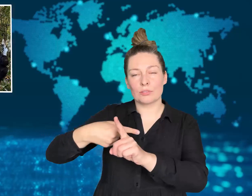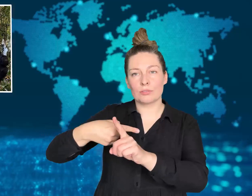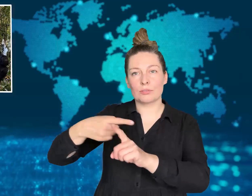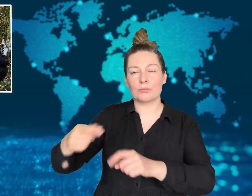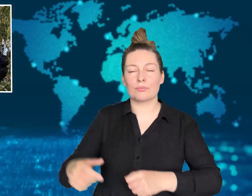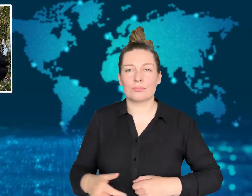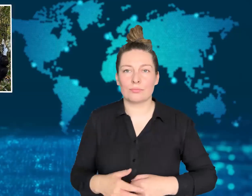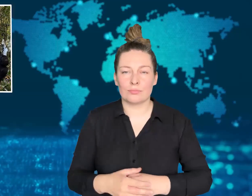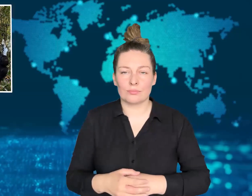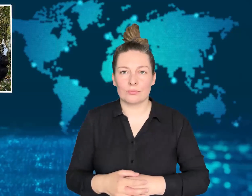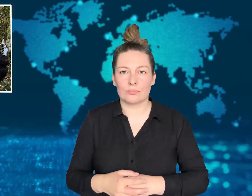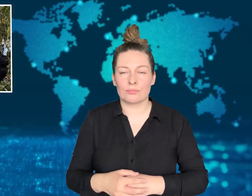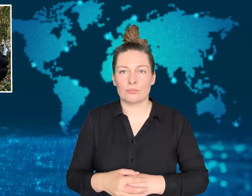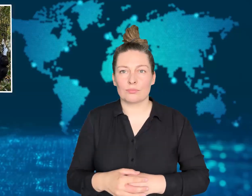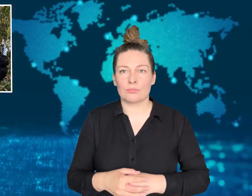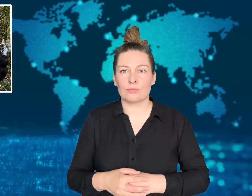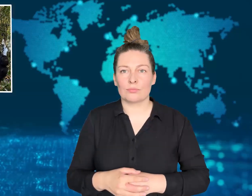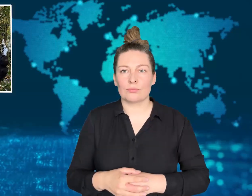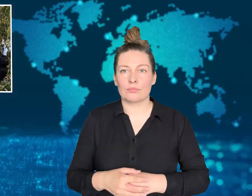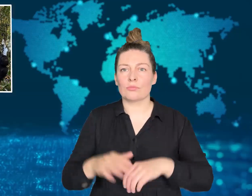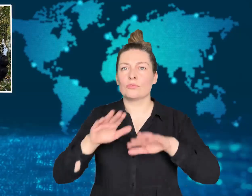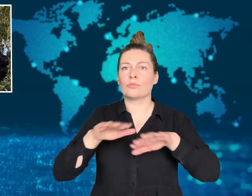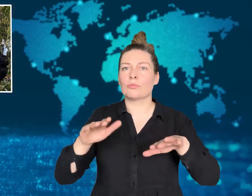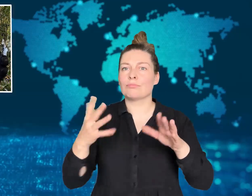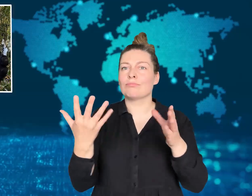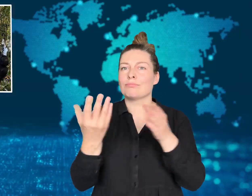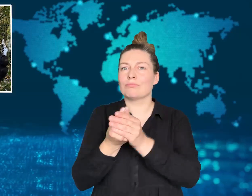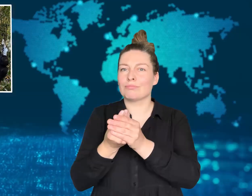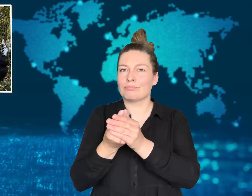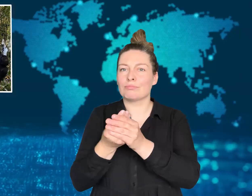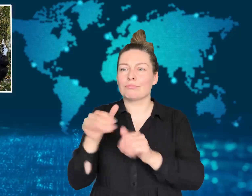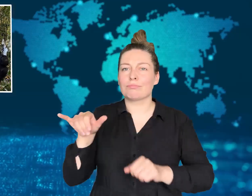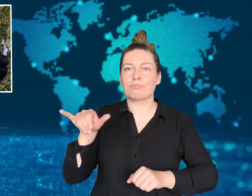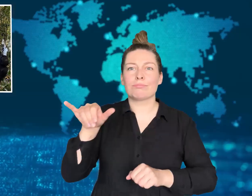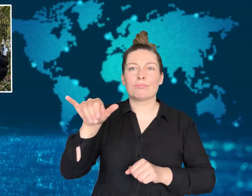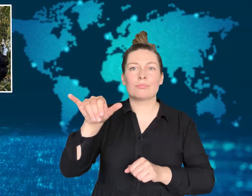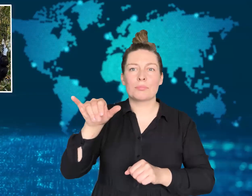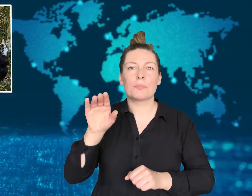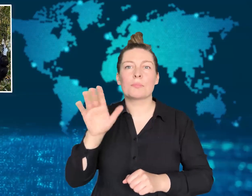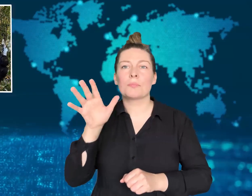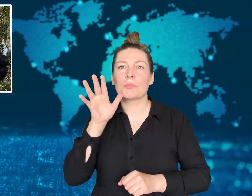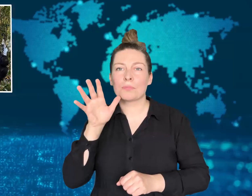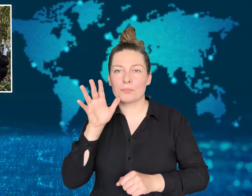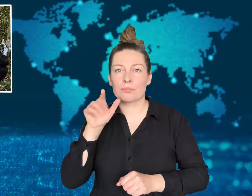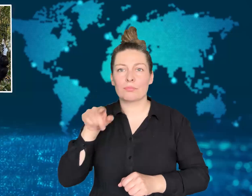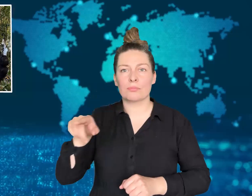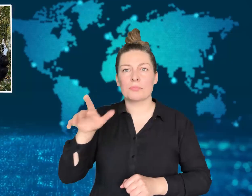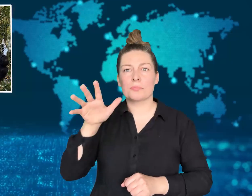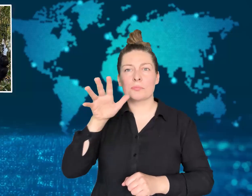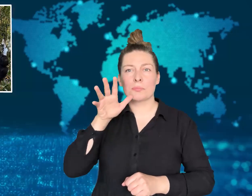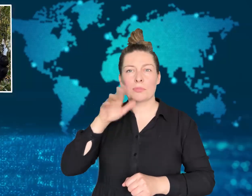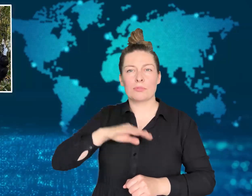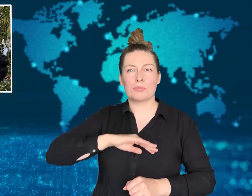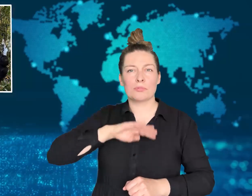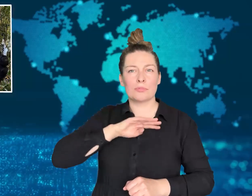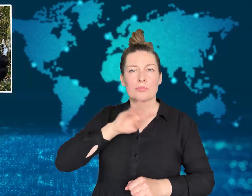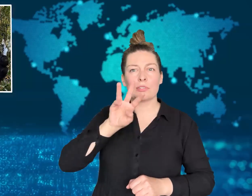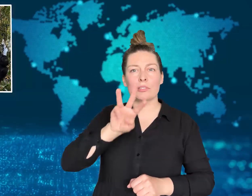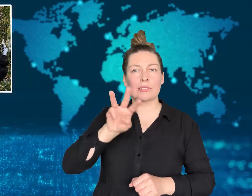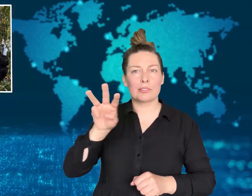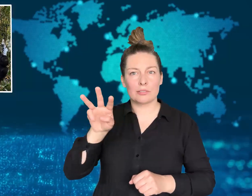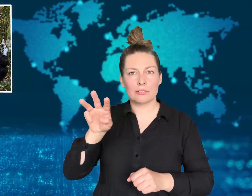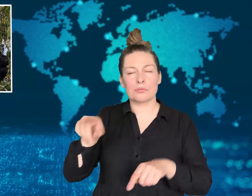The 33-year-old mother, the pilot, and the co-pilot of the plane were all killed.